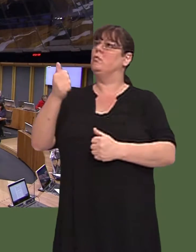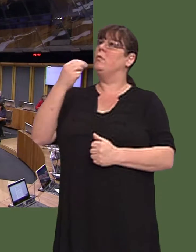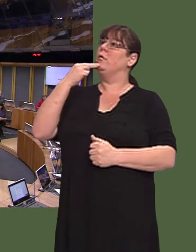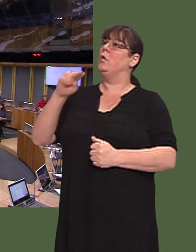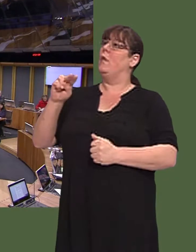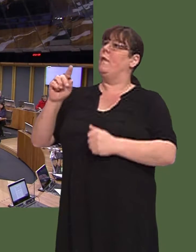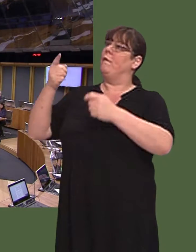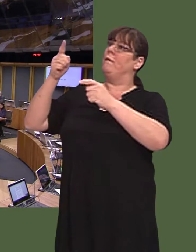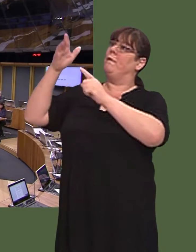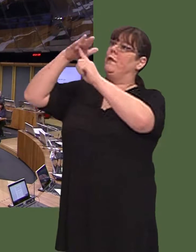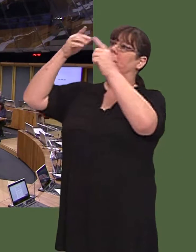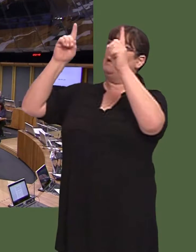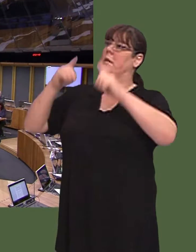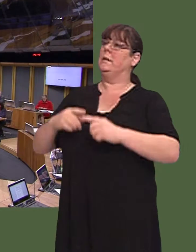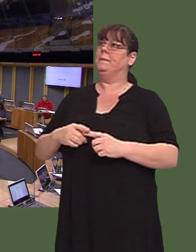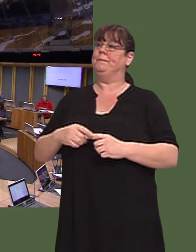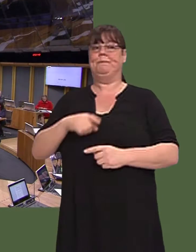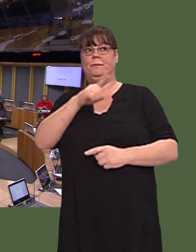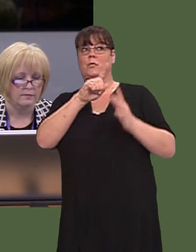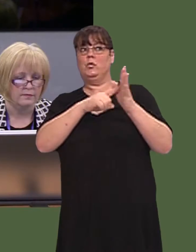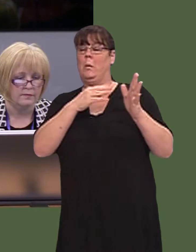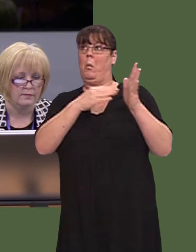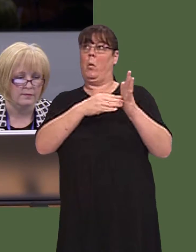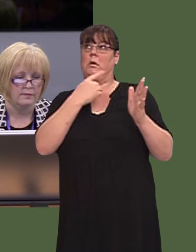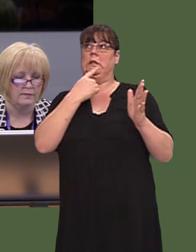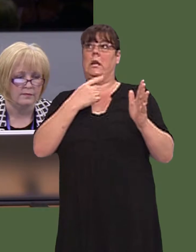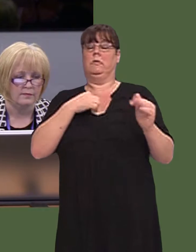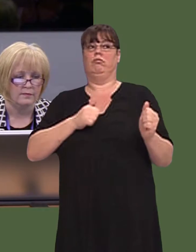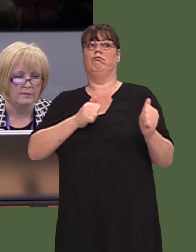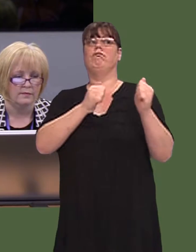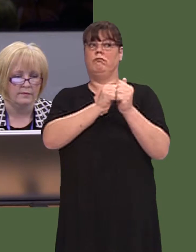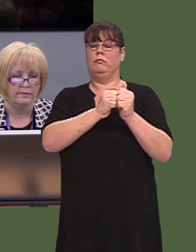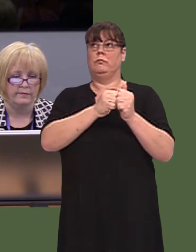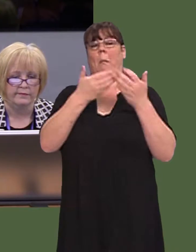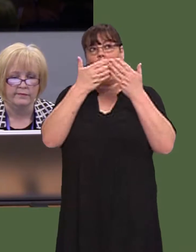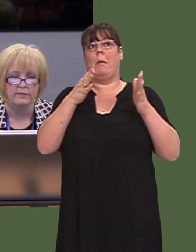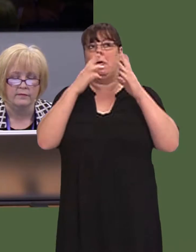May I, first of all, reinforce Julie Morganís calls for that national public inquiry?